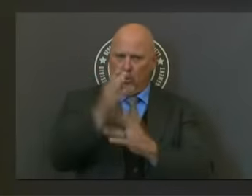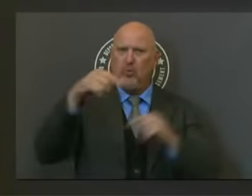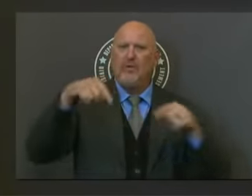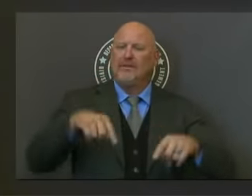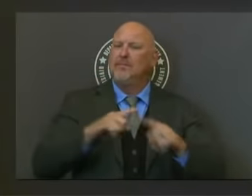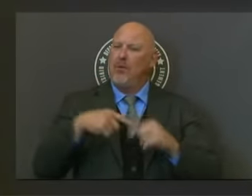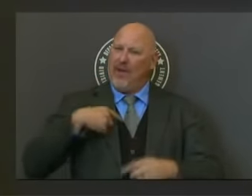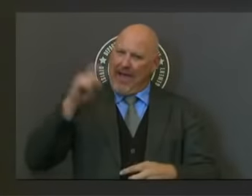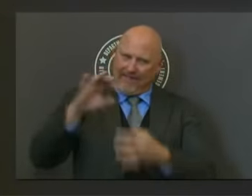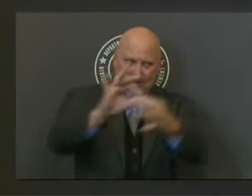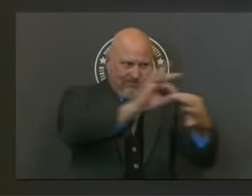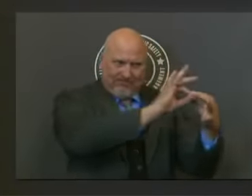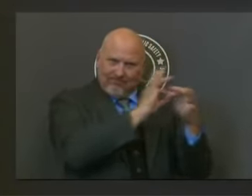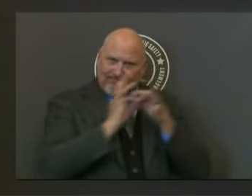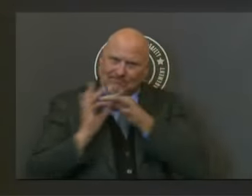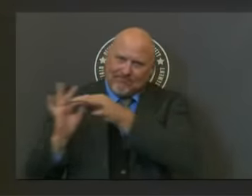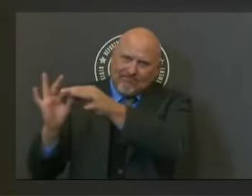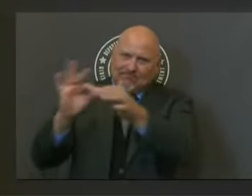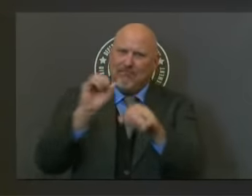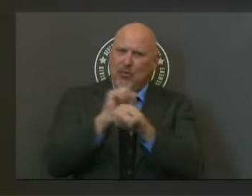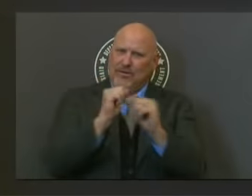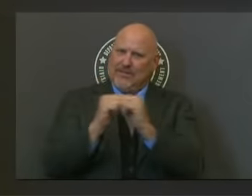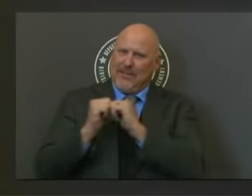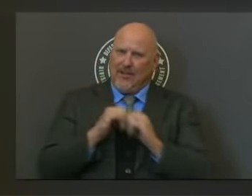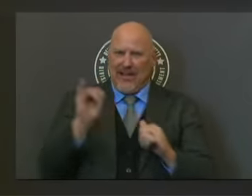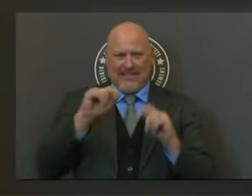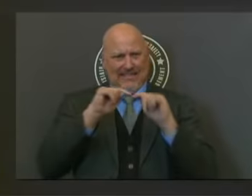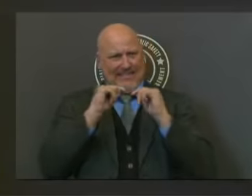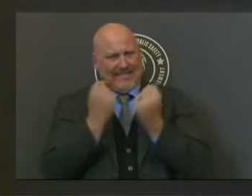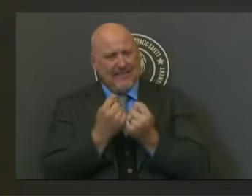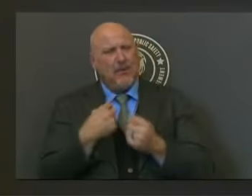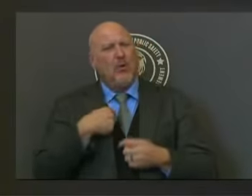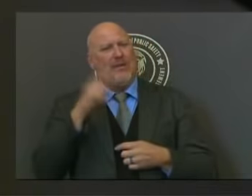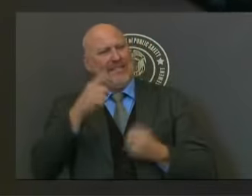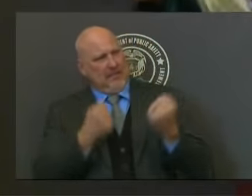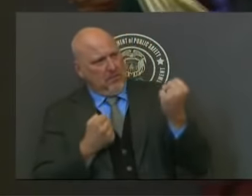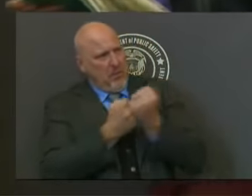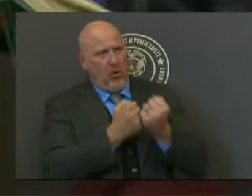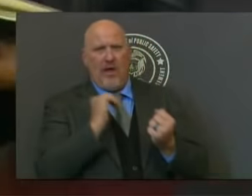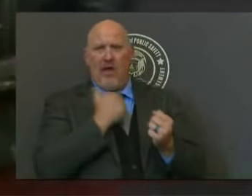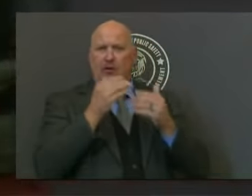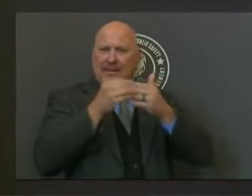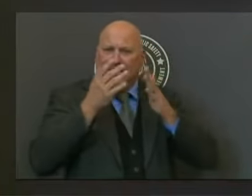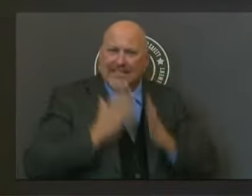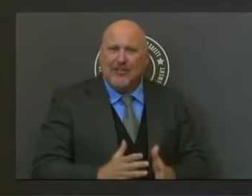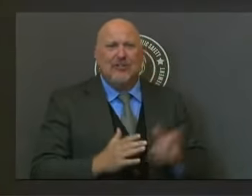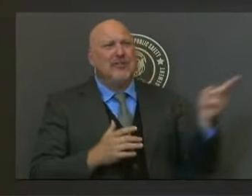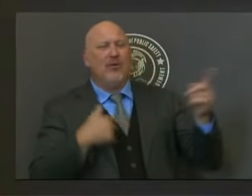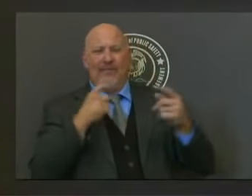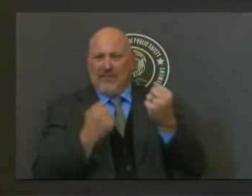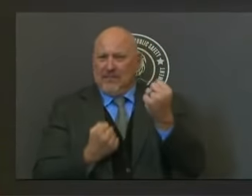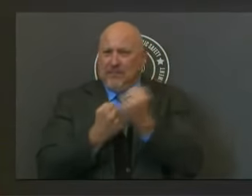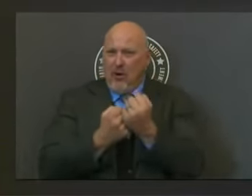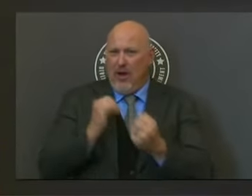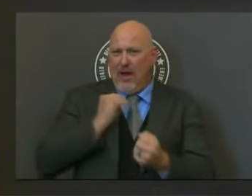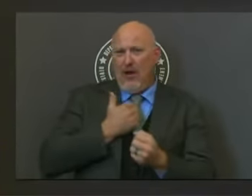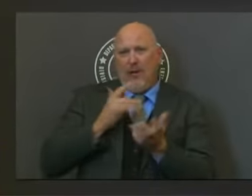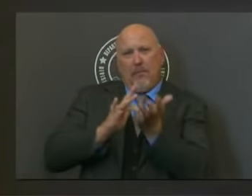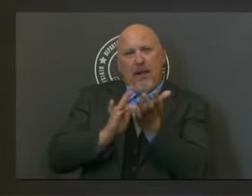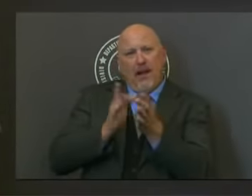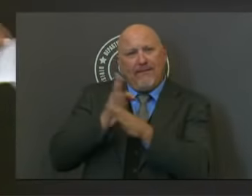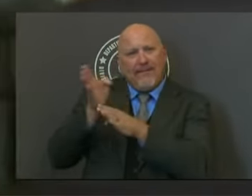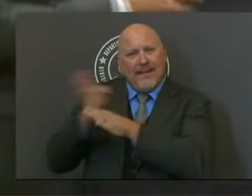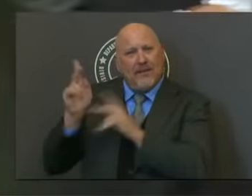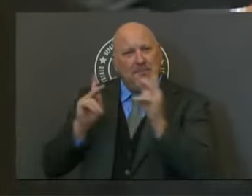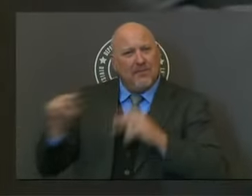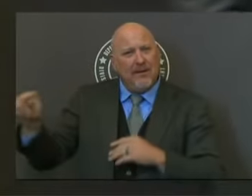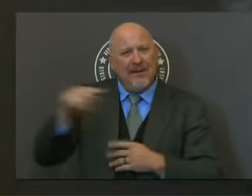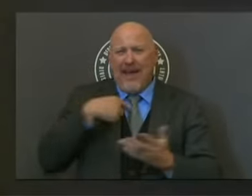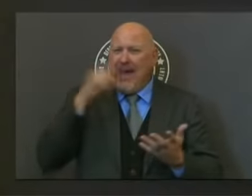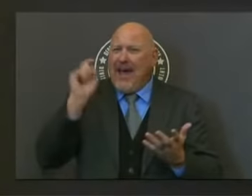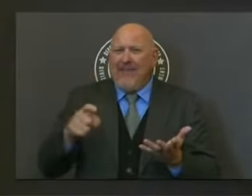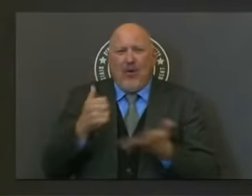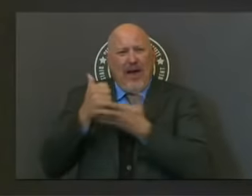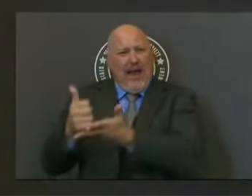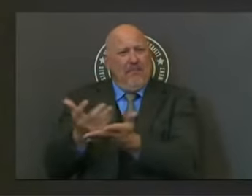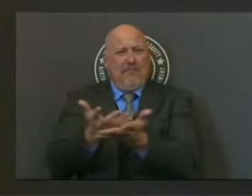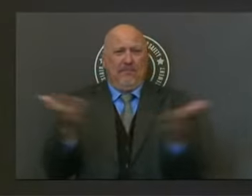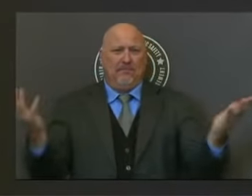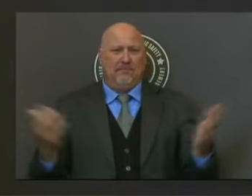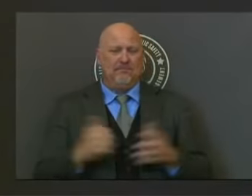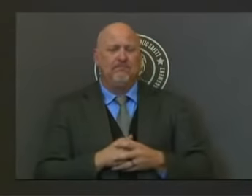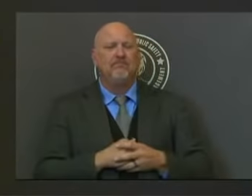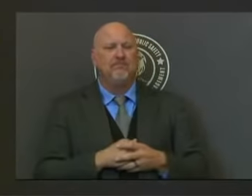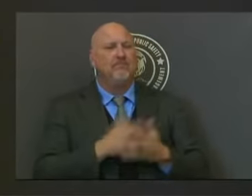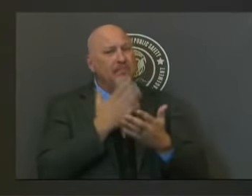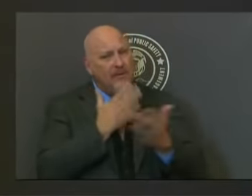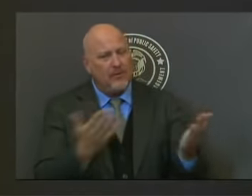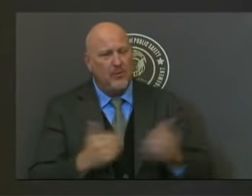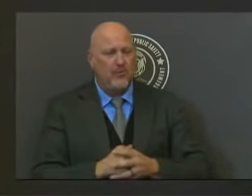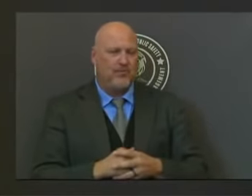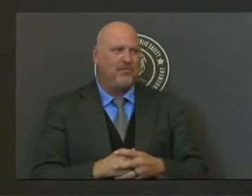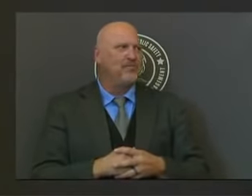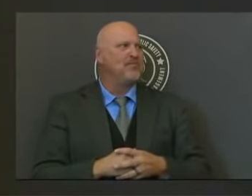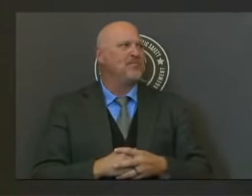our health care providers in